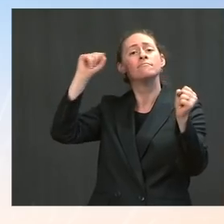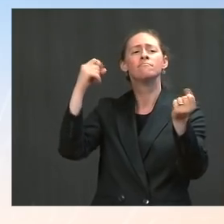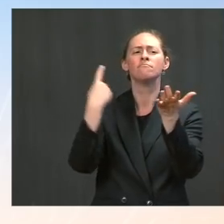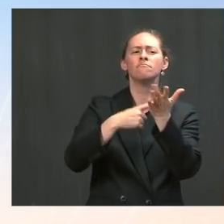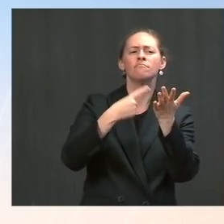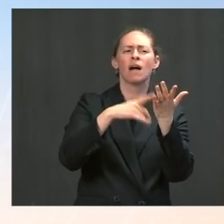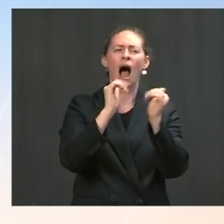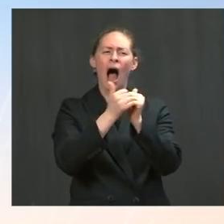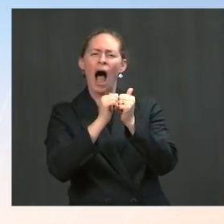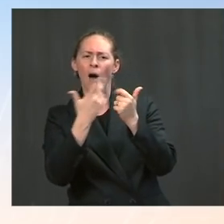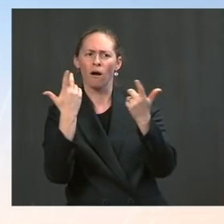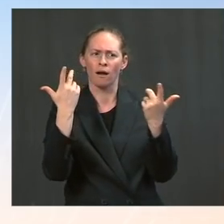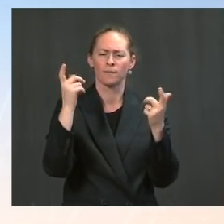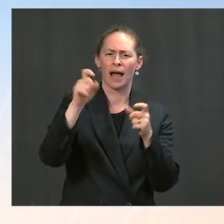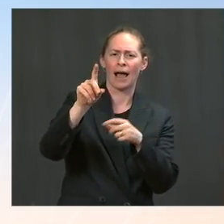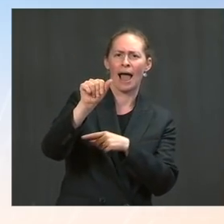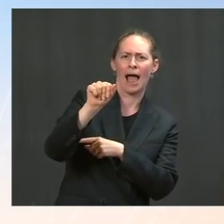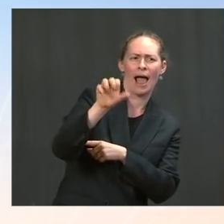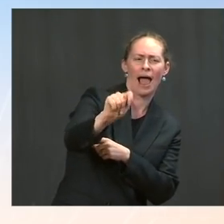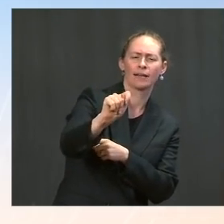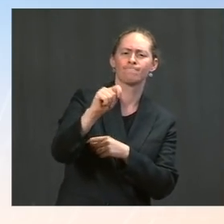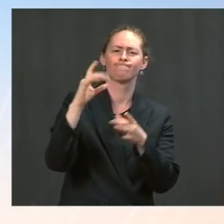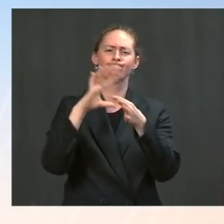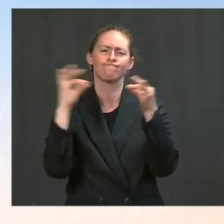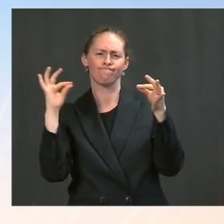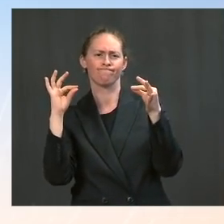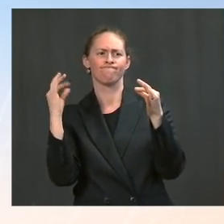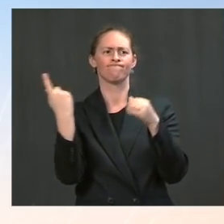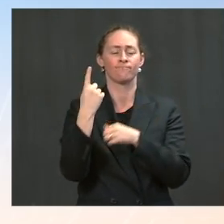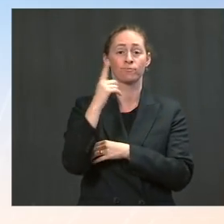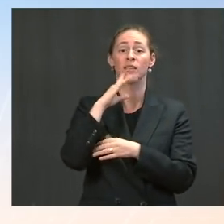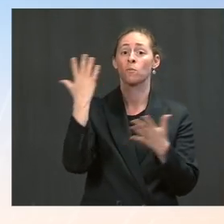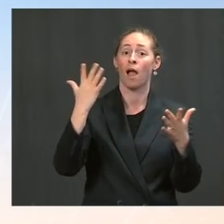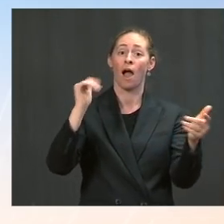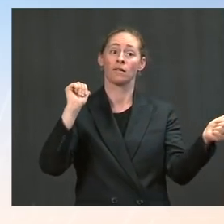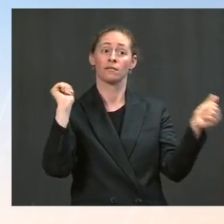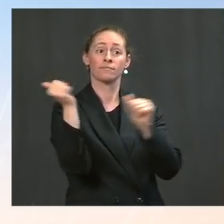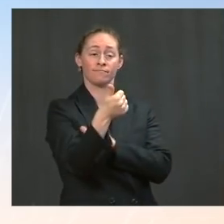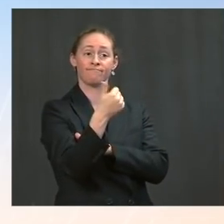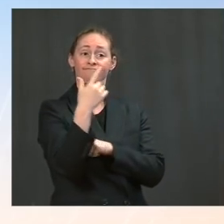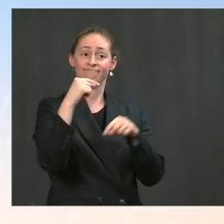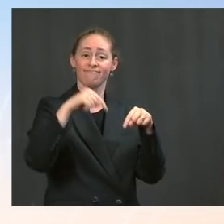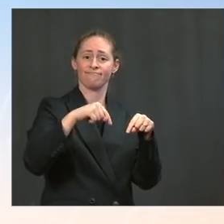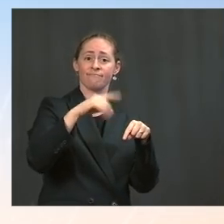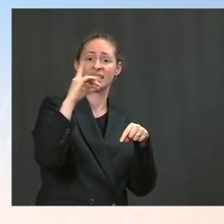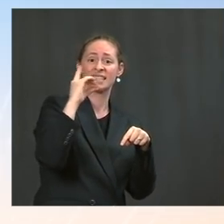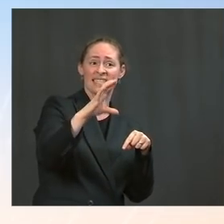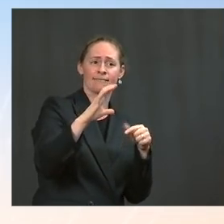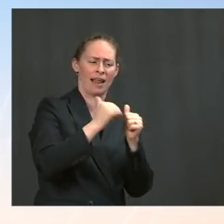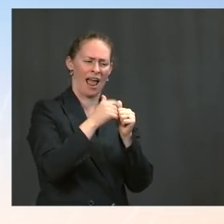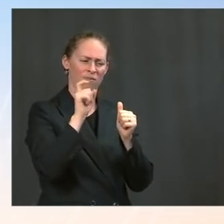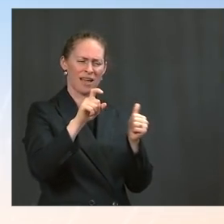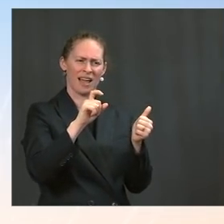is that in order to make change happen in Washington, often you need to create a grassroots movement